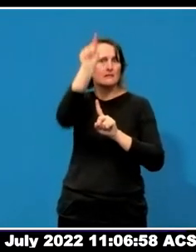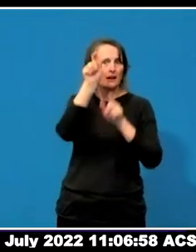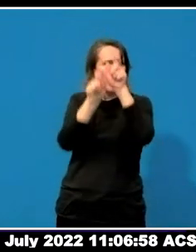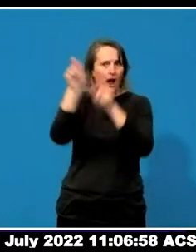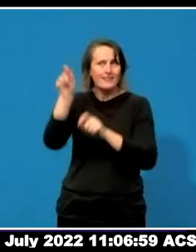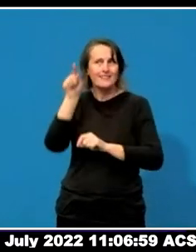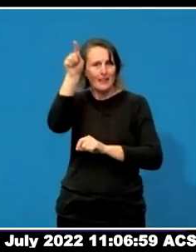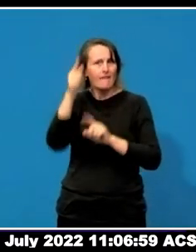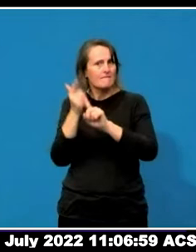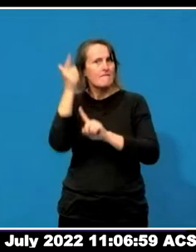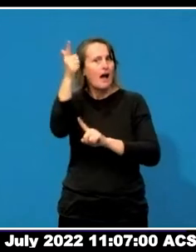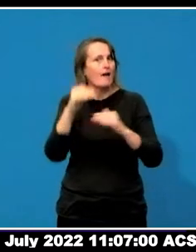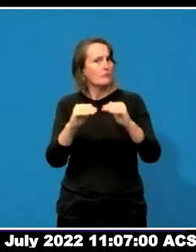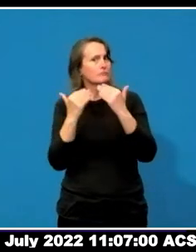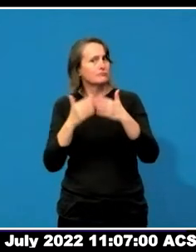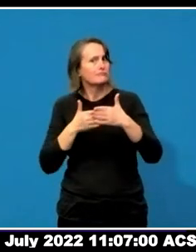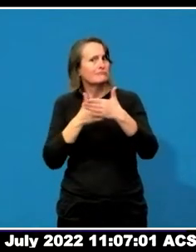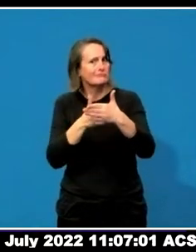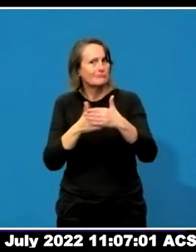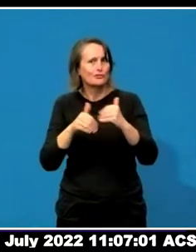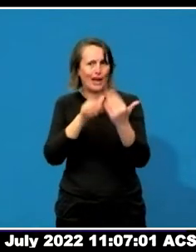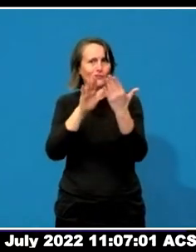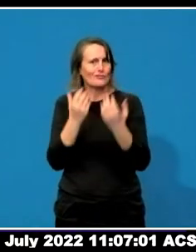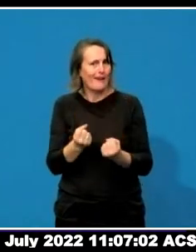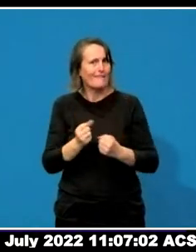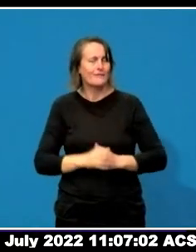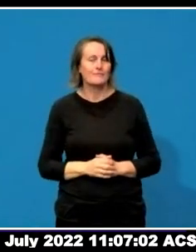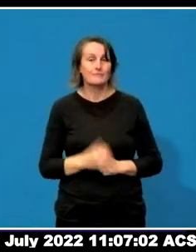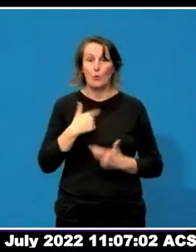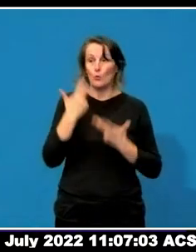remote communities. If I can have the slide of Far North Queensland put up again.